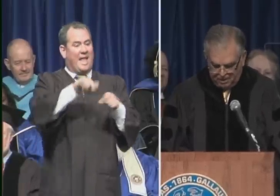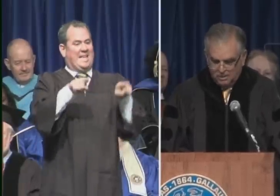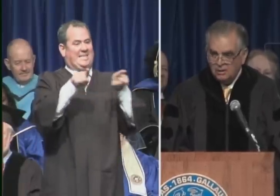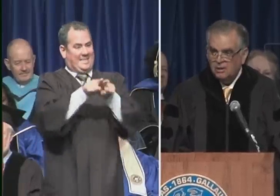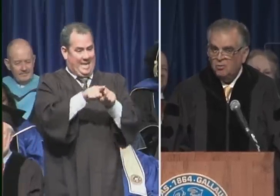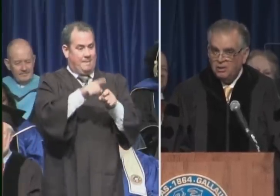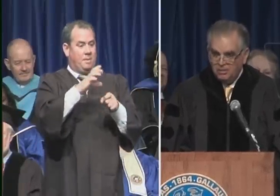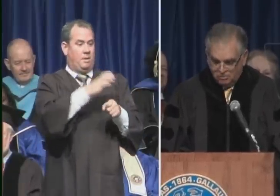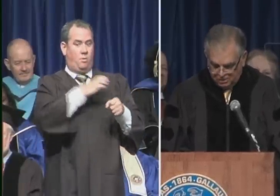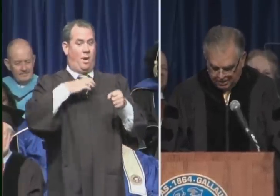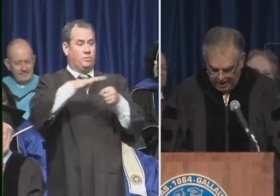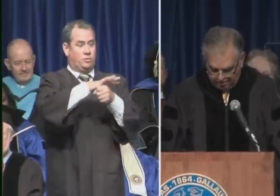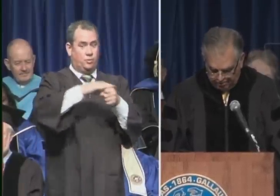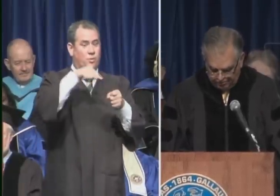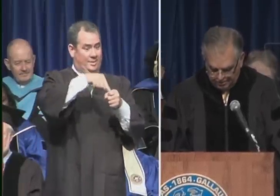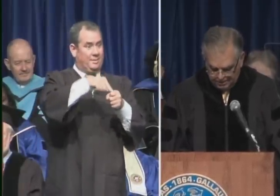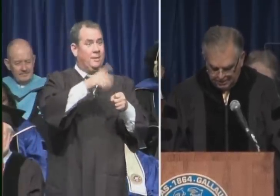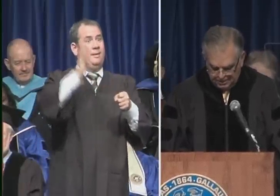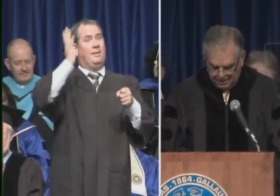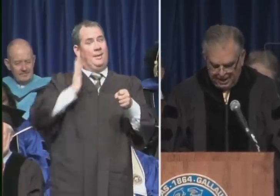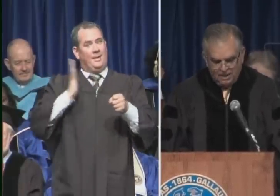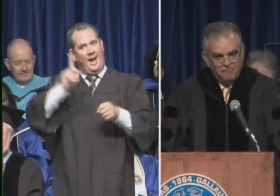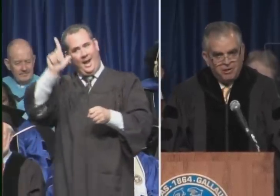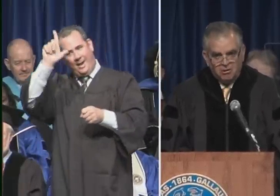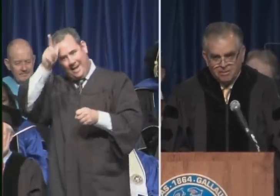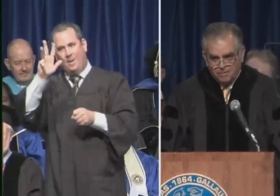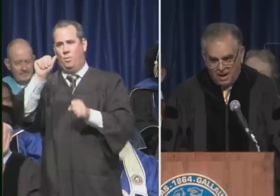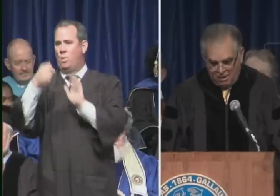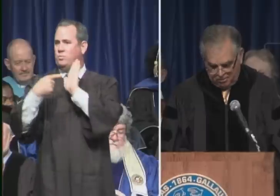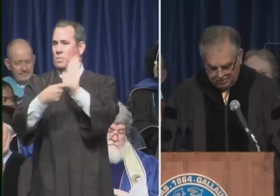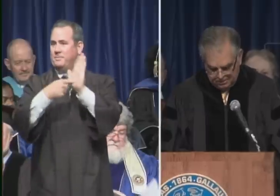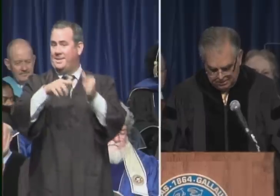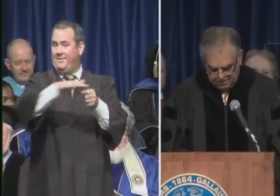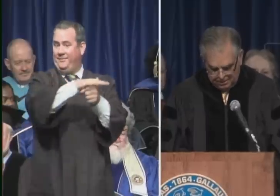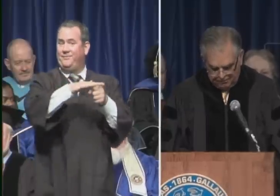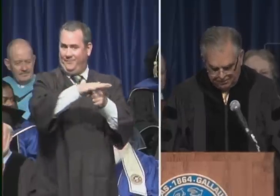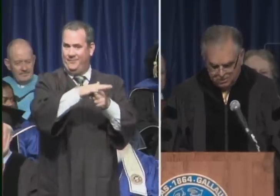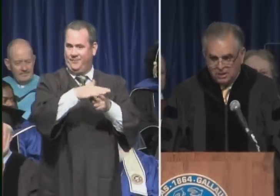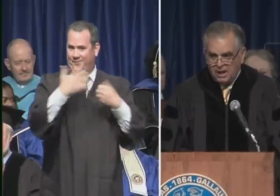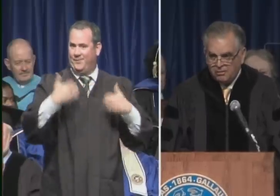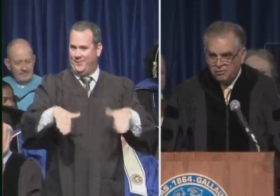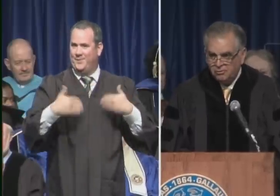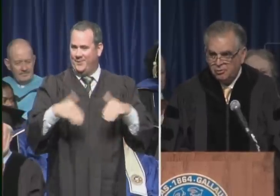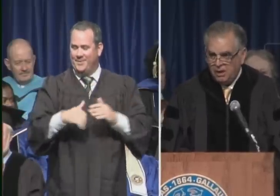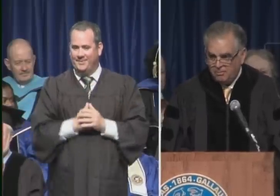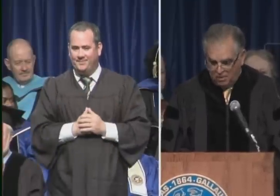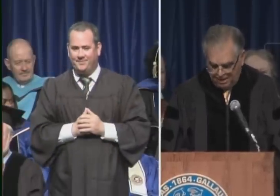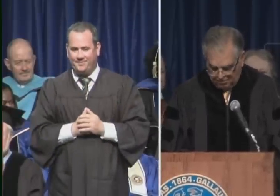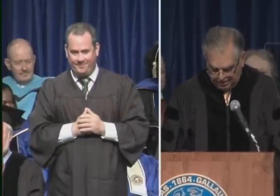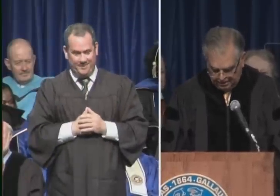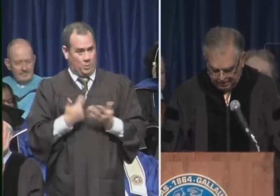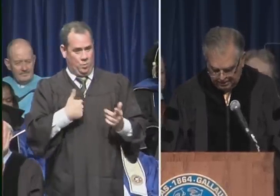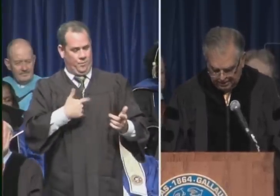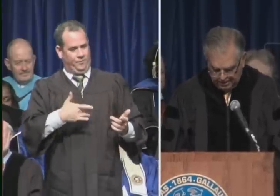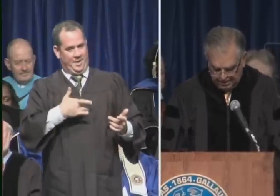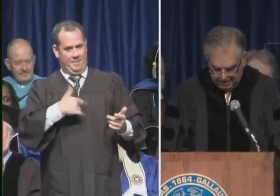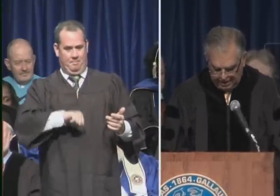when he was in Congress. I am very proud of this connection to Abraham Lincoln,